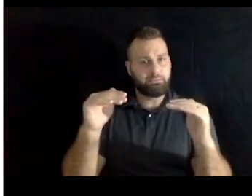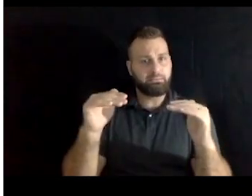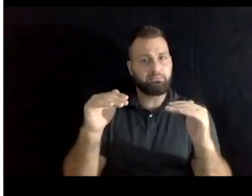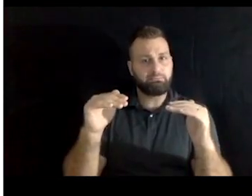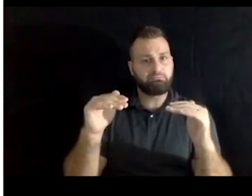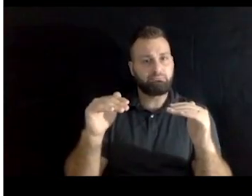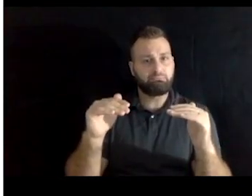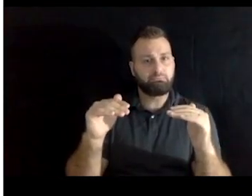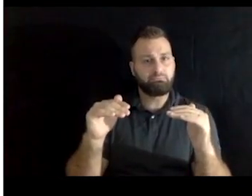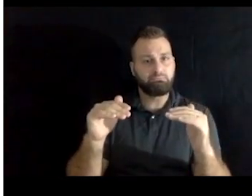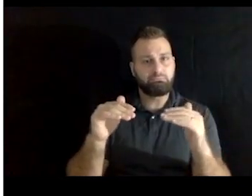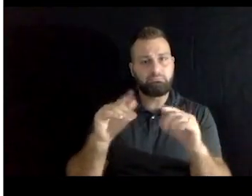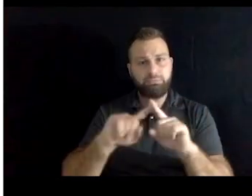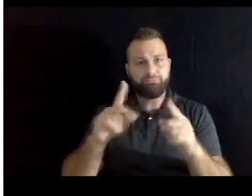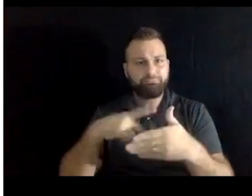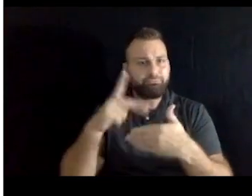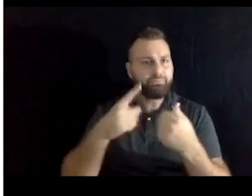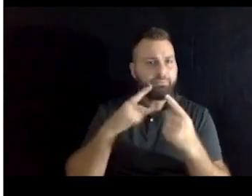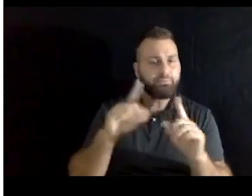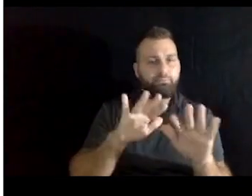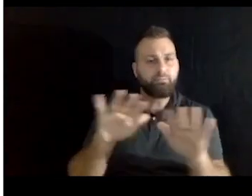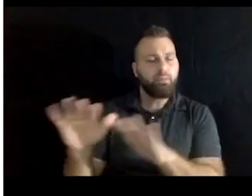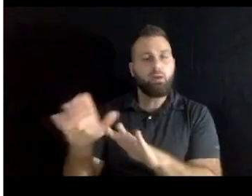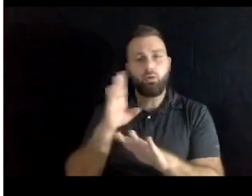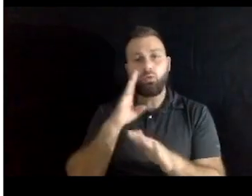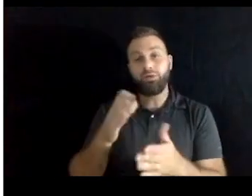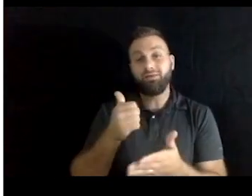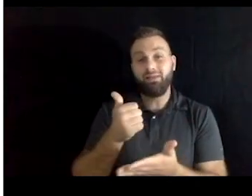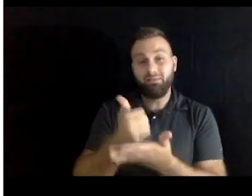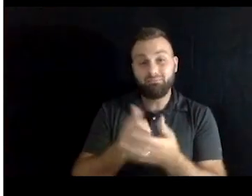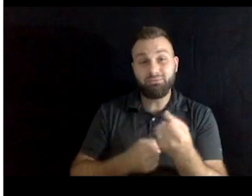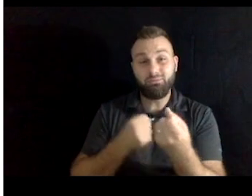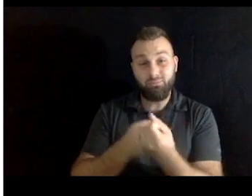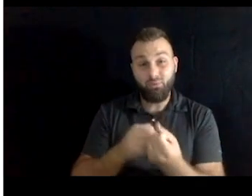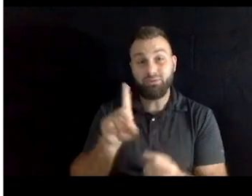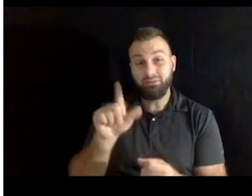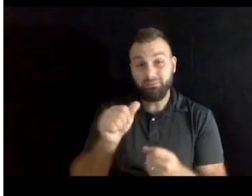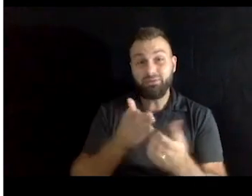the progress and disability rights because it's going to end up with more